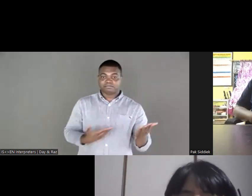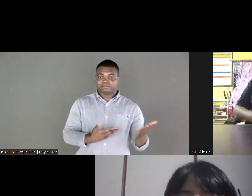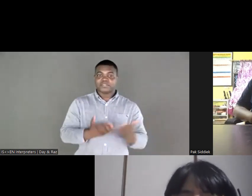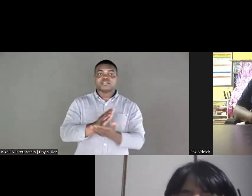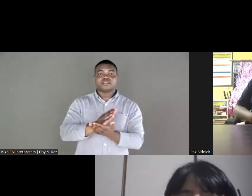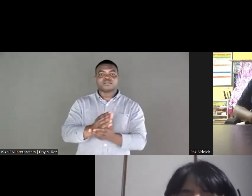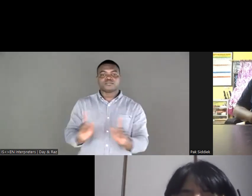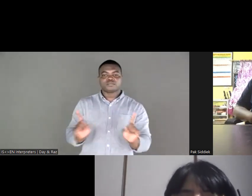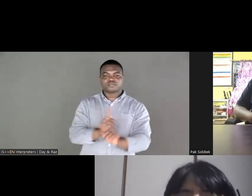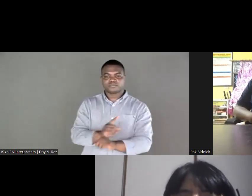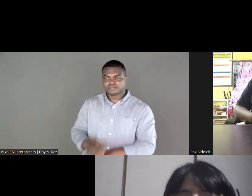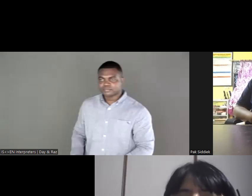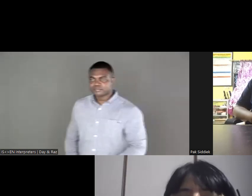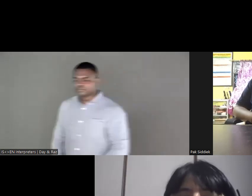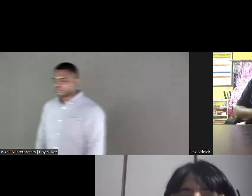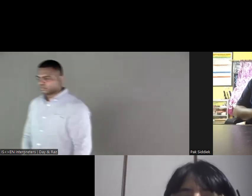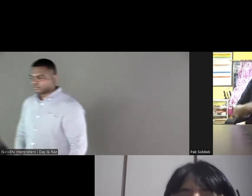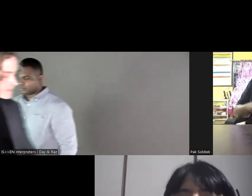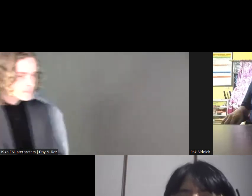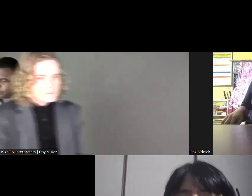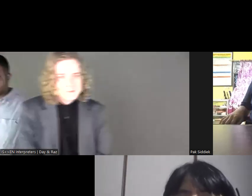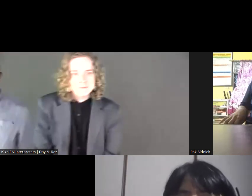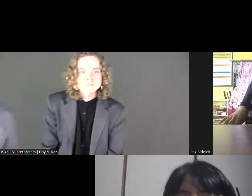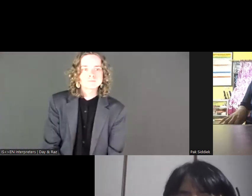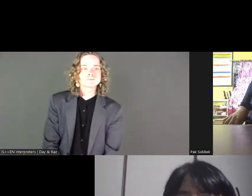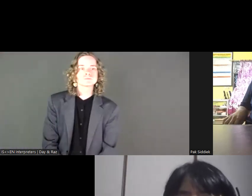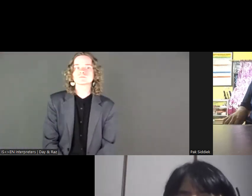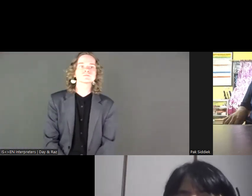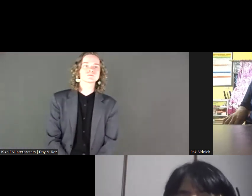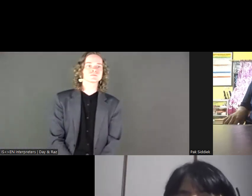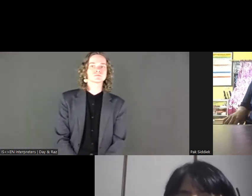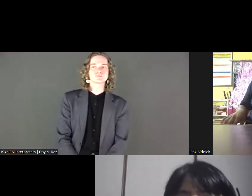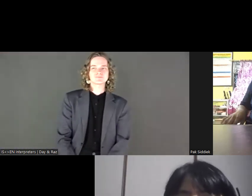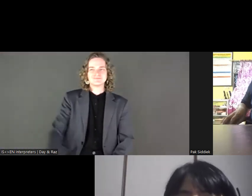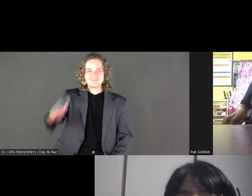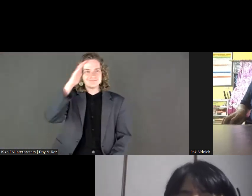My name is Natalia manager. I am the Executive Director for the Center